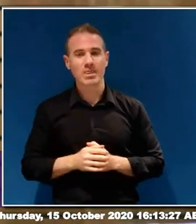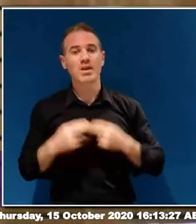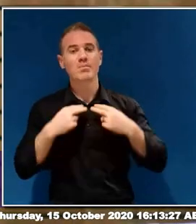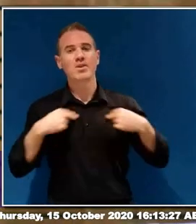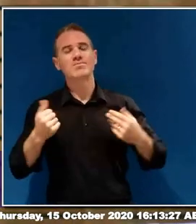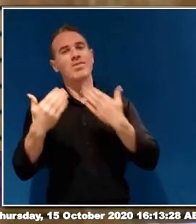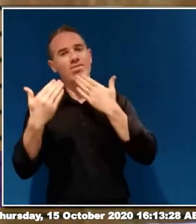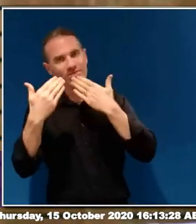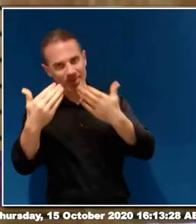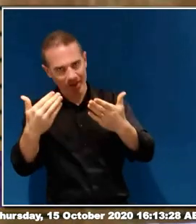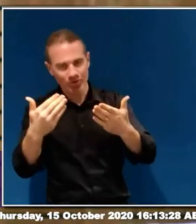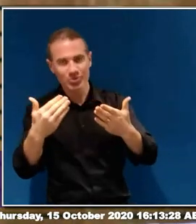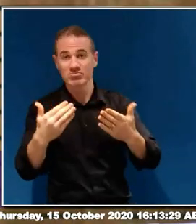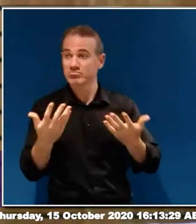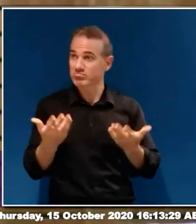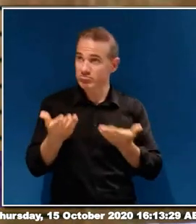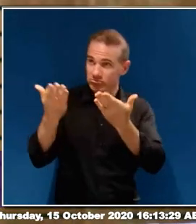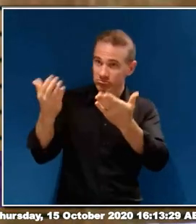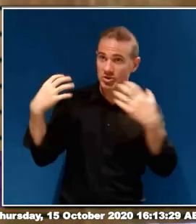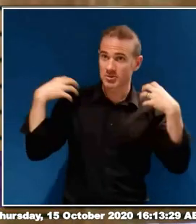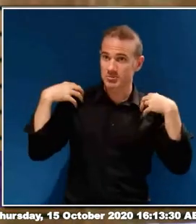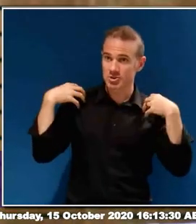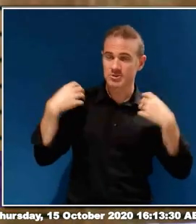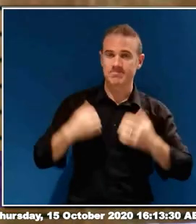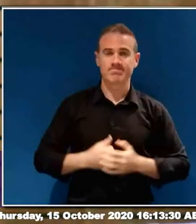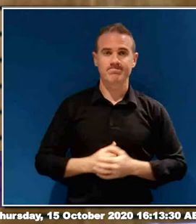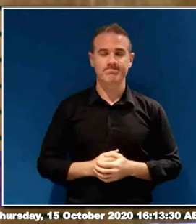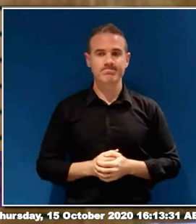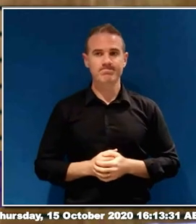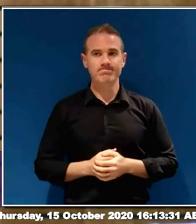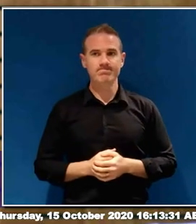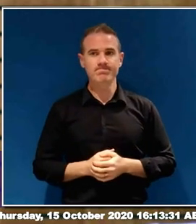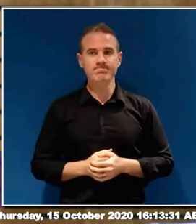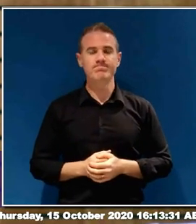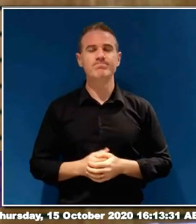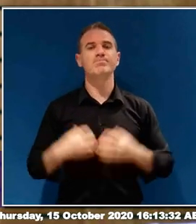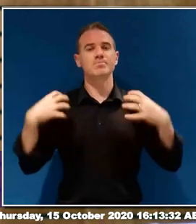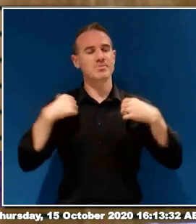Perhaps I might start with Commissioner Mason. Do you have any questions?